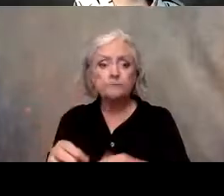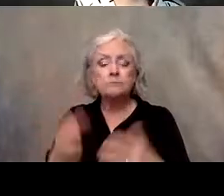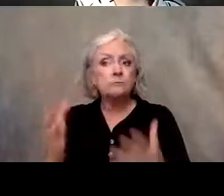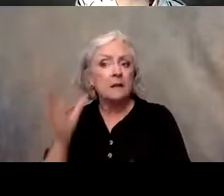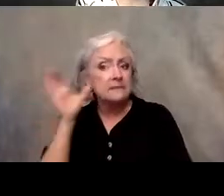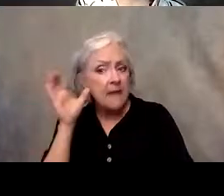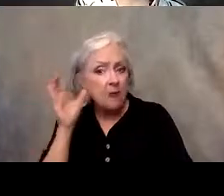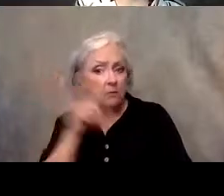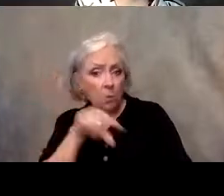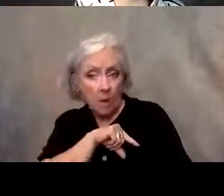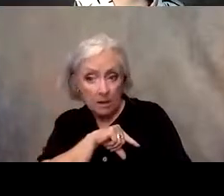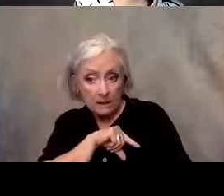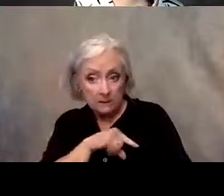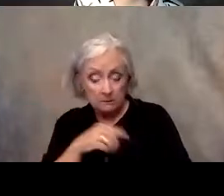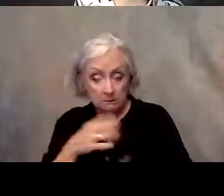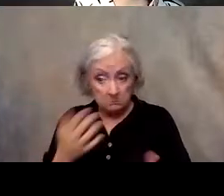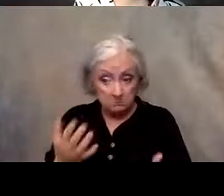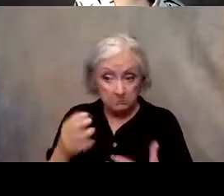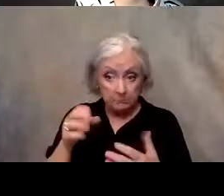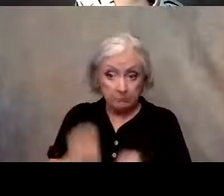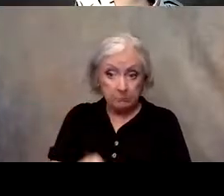Will it be easy to caption something like a high quality